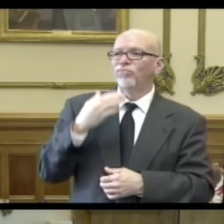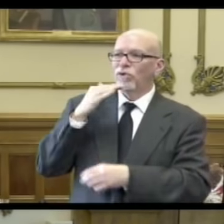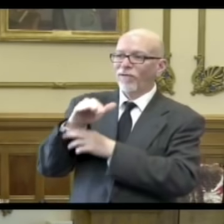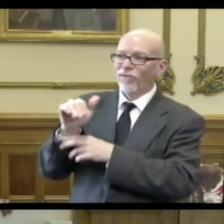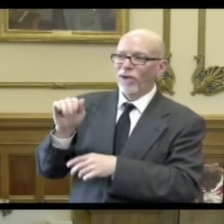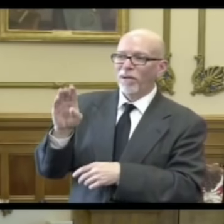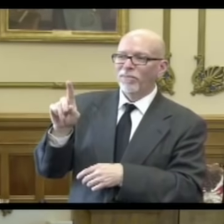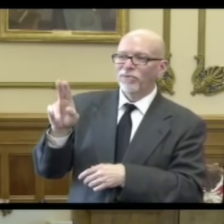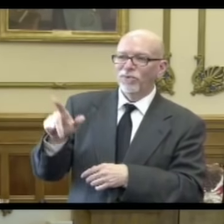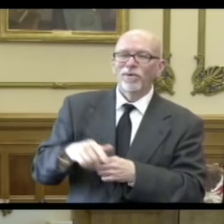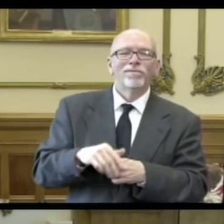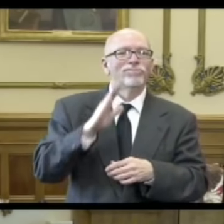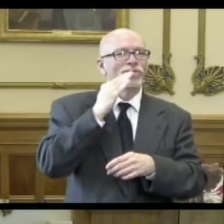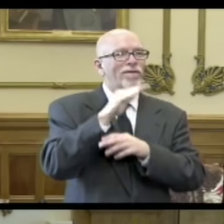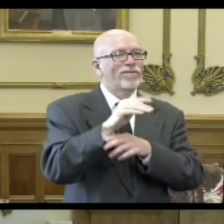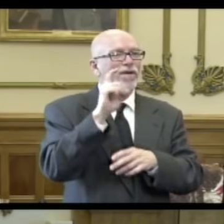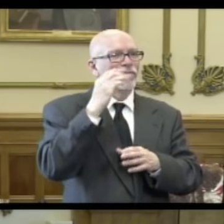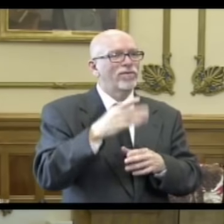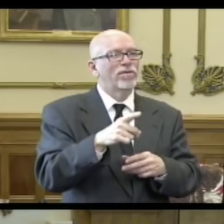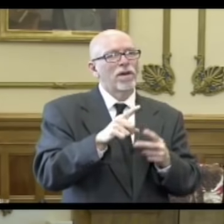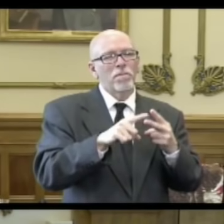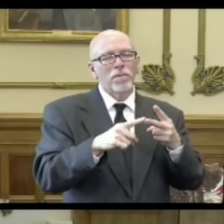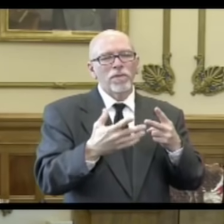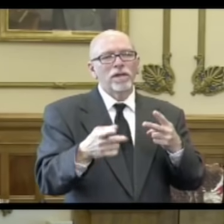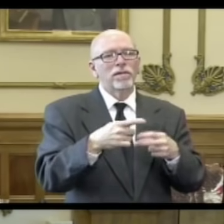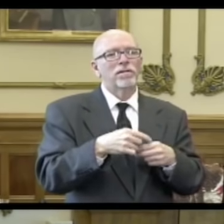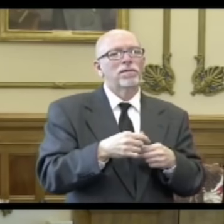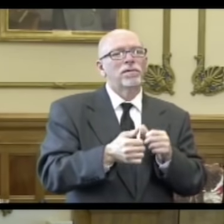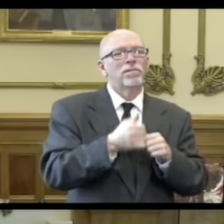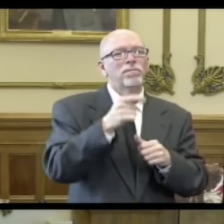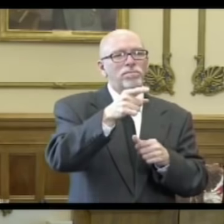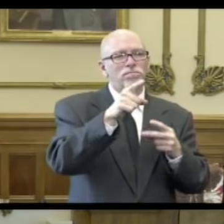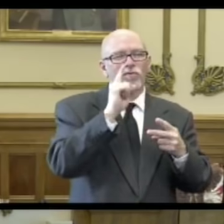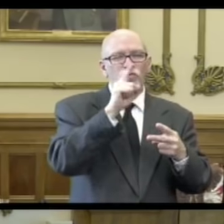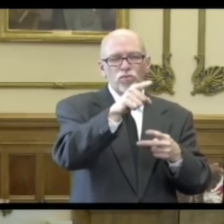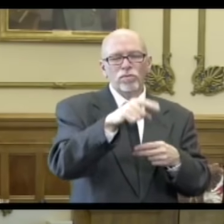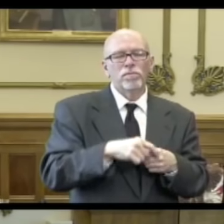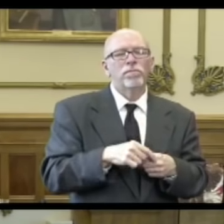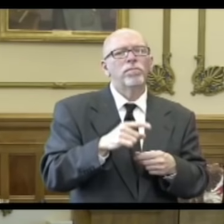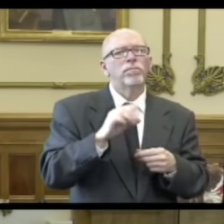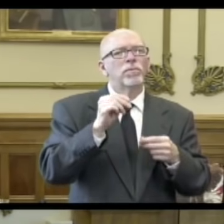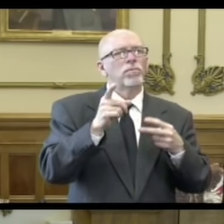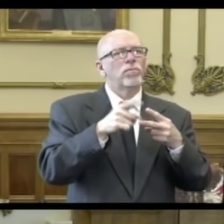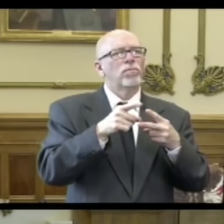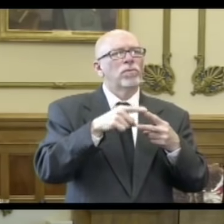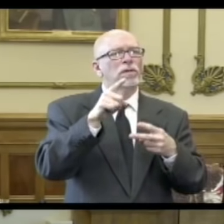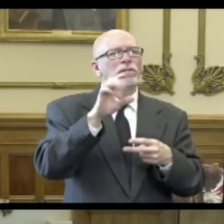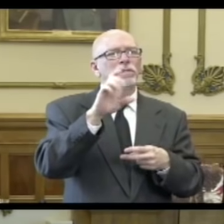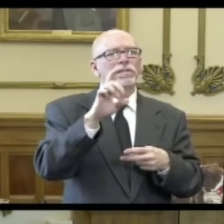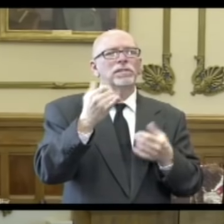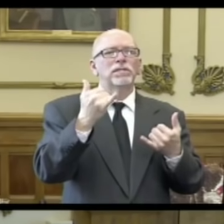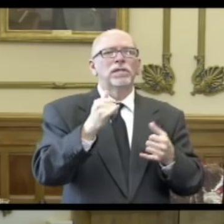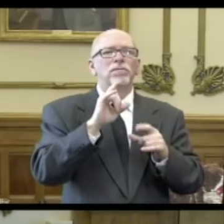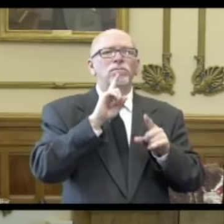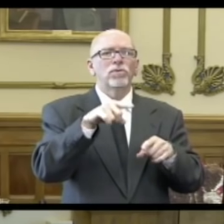HAKIM SHABAZZ AND THE POLITICS. GOOD AFTERNOON AFTER